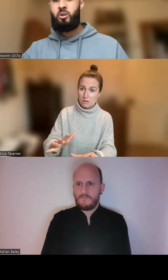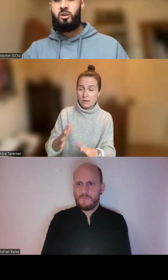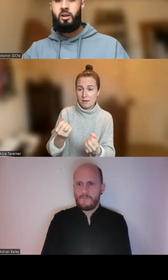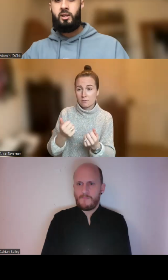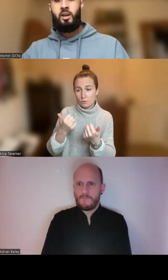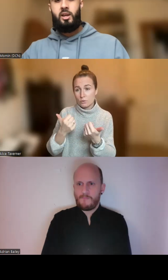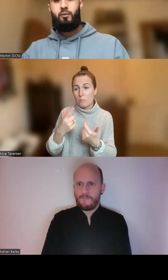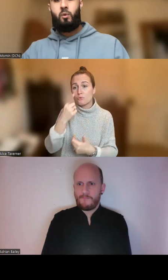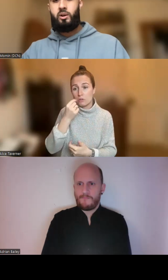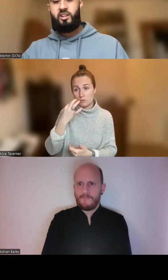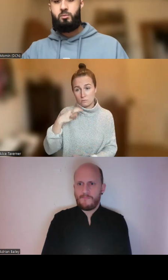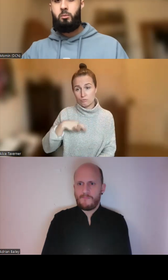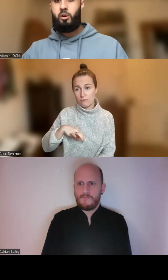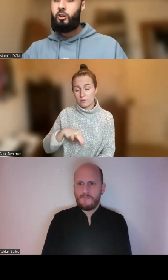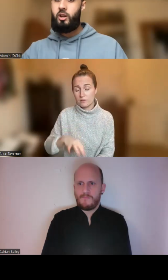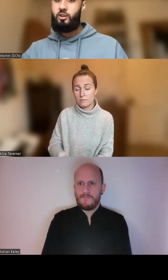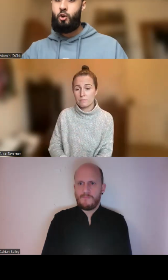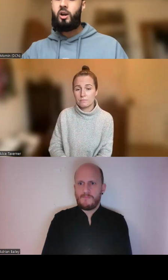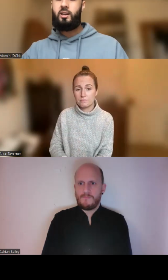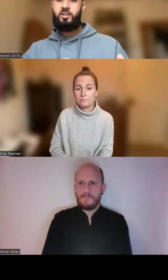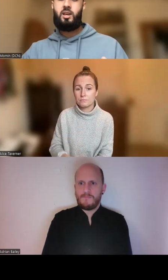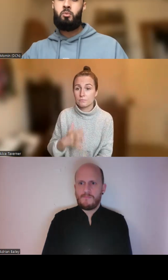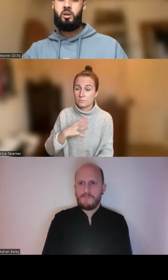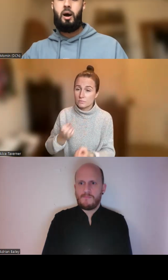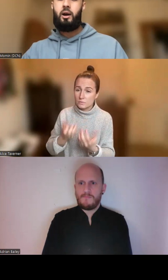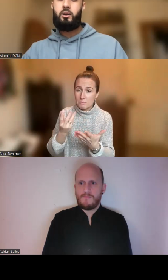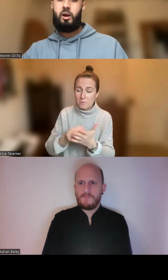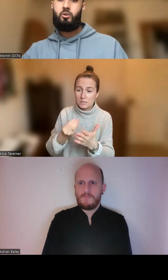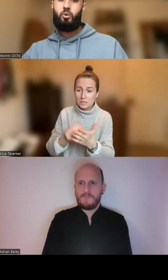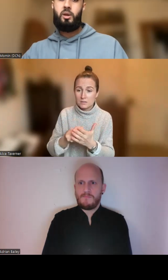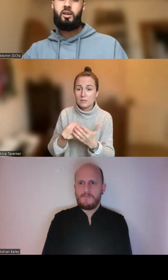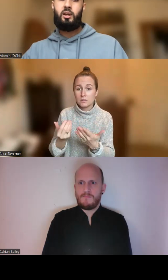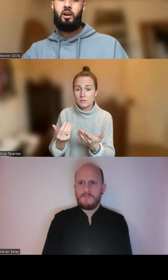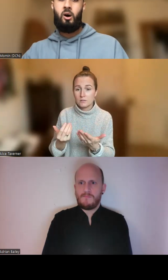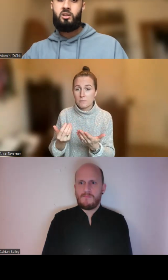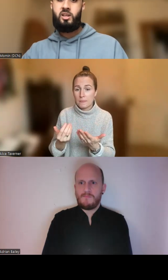Ultimately, if you wanting to spend money and you're not getting the same money back or you're making a loss